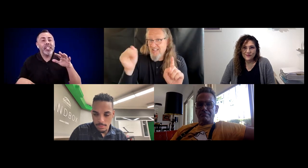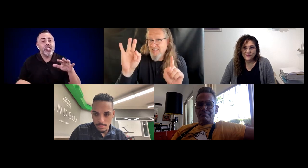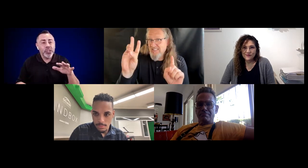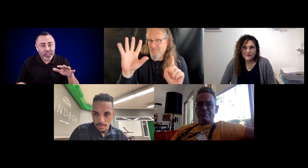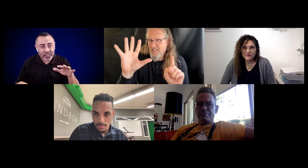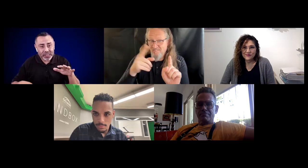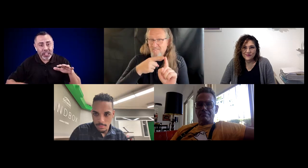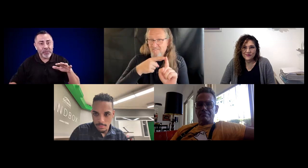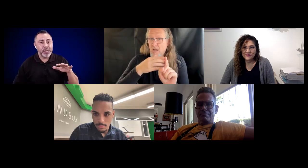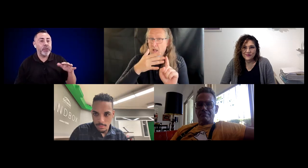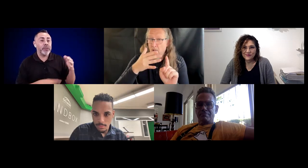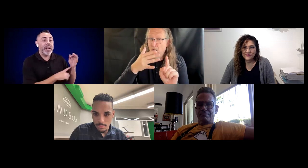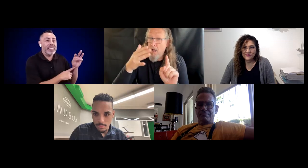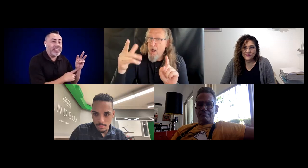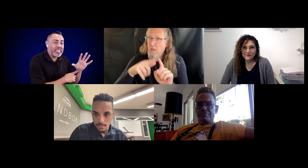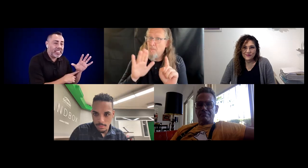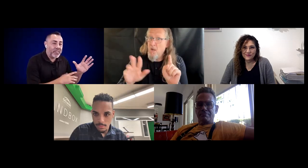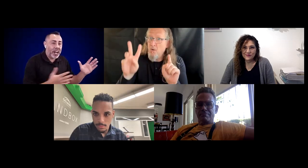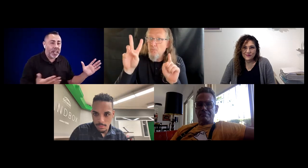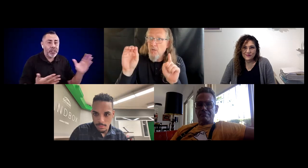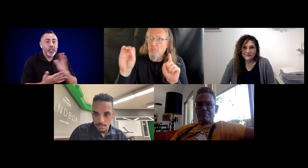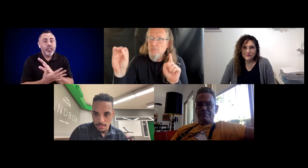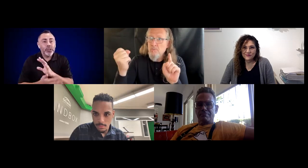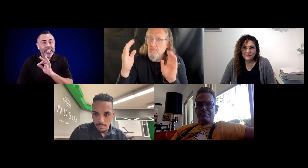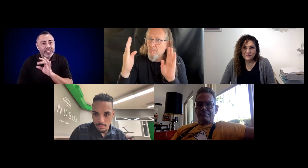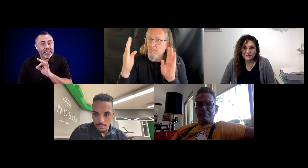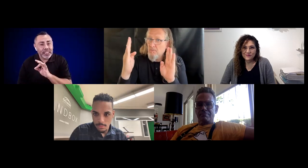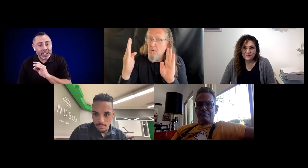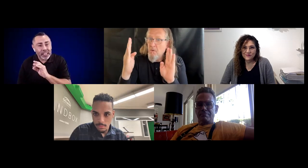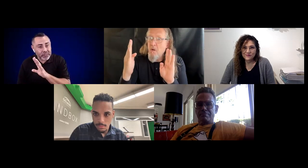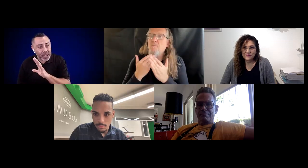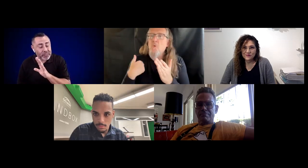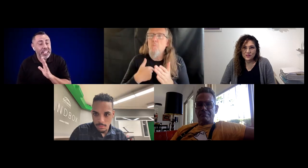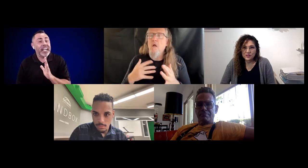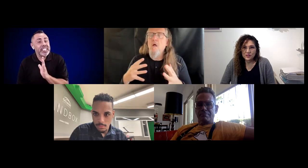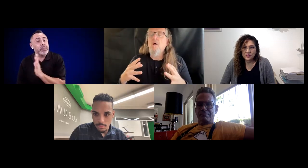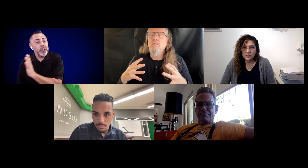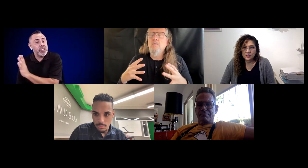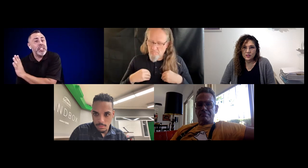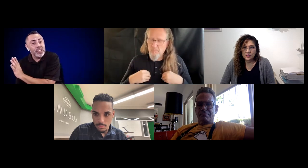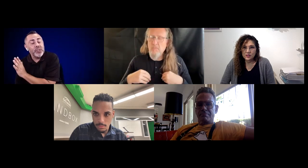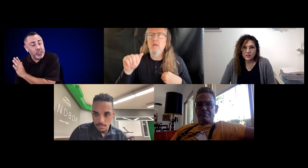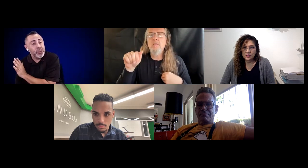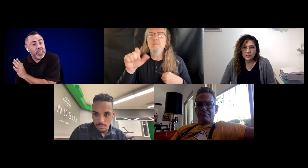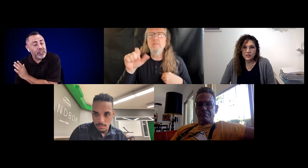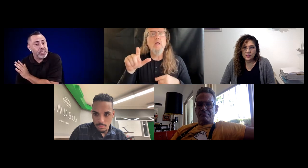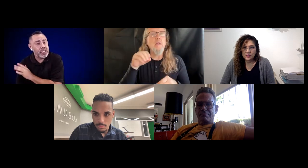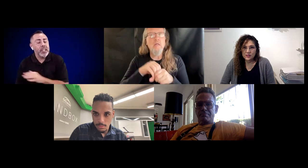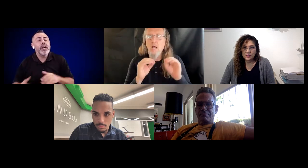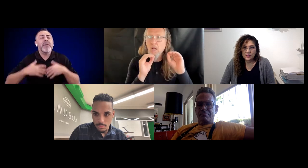And it took deaf people from 1965 to 1985 and I'd say, pushing into the 2000's, before our own community accepted ASL in communication, in education, and so on.